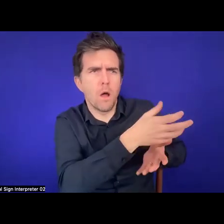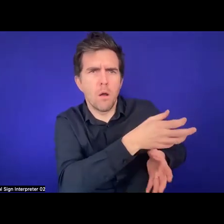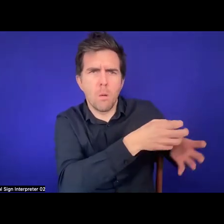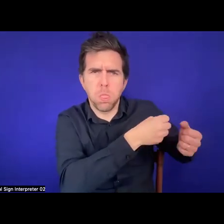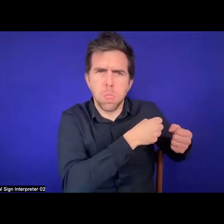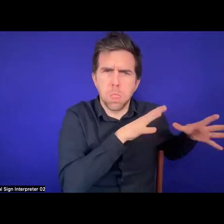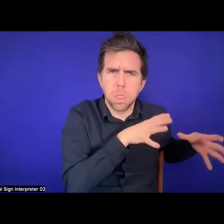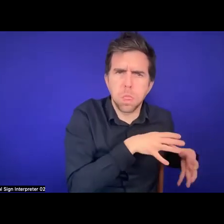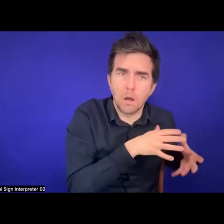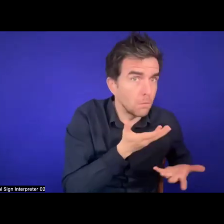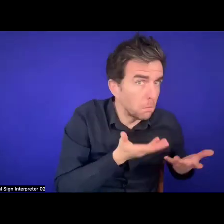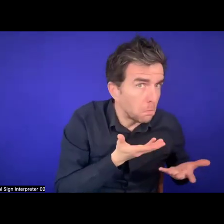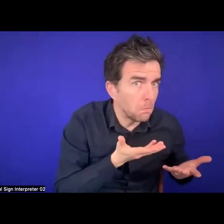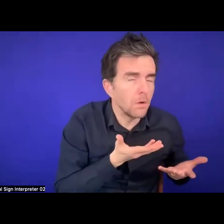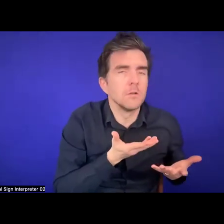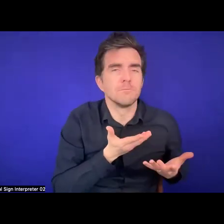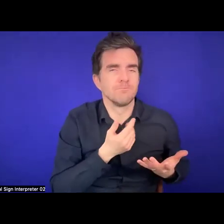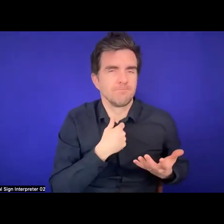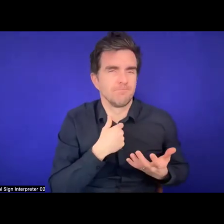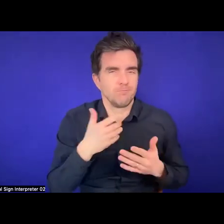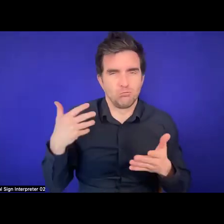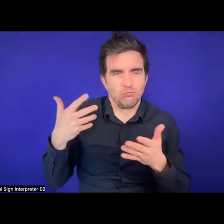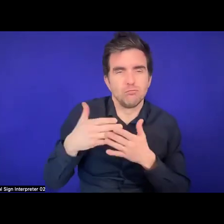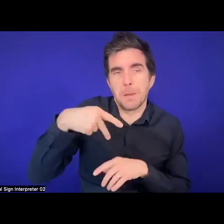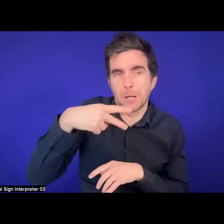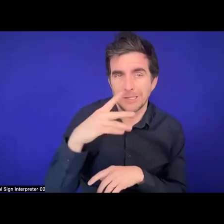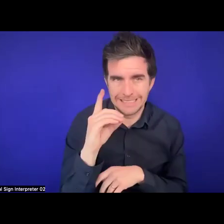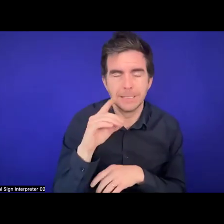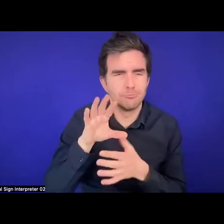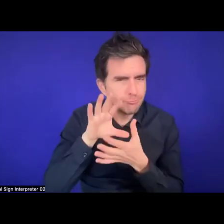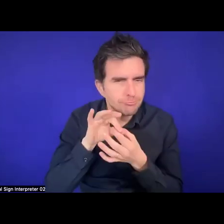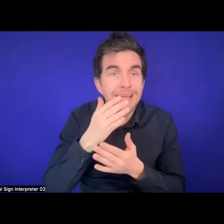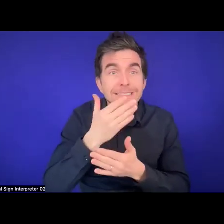rights, I noticed more and more conversations about the use of data for training AI